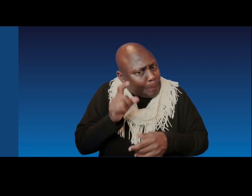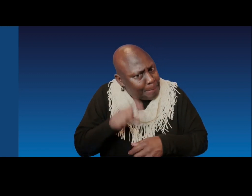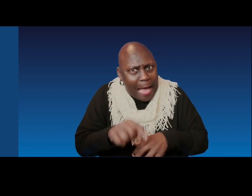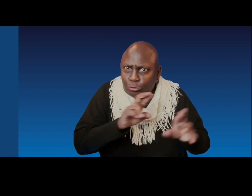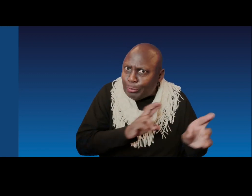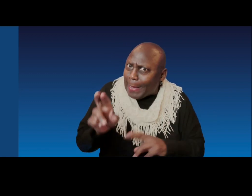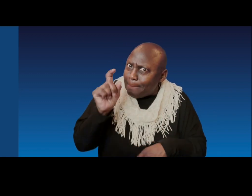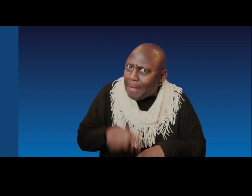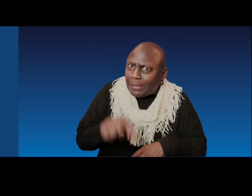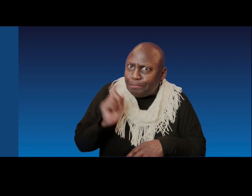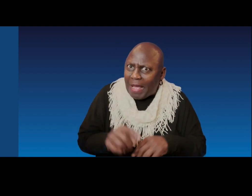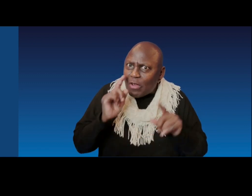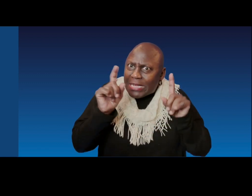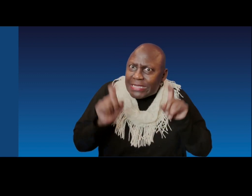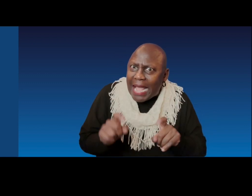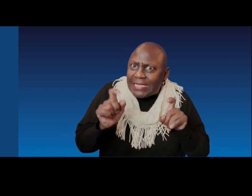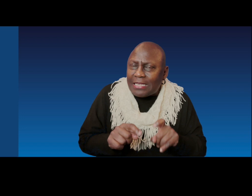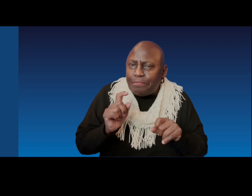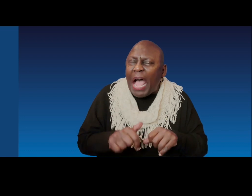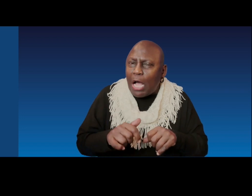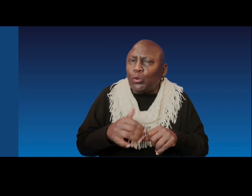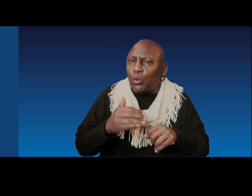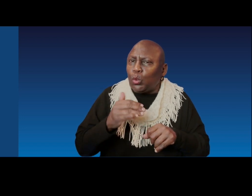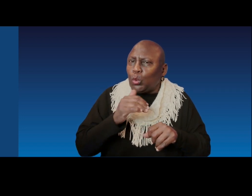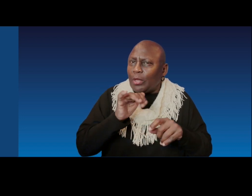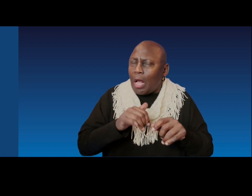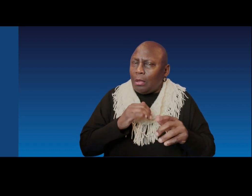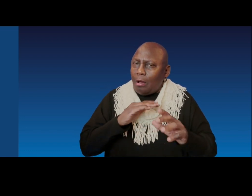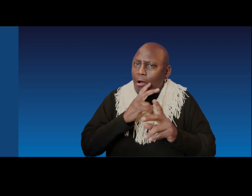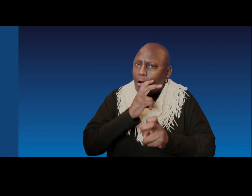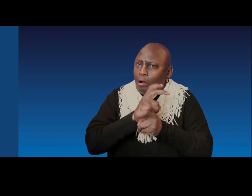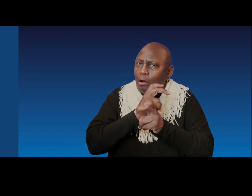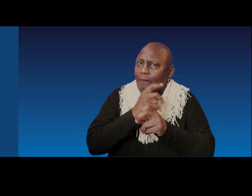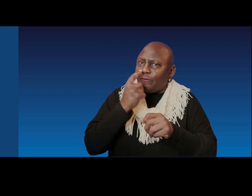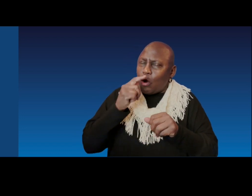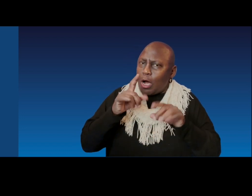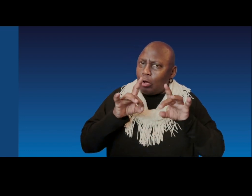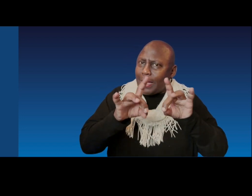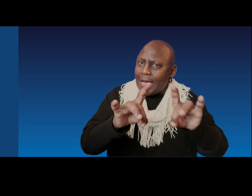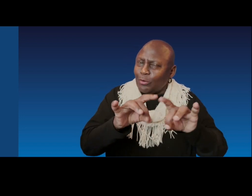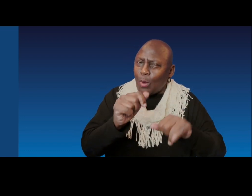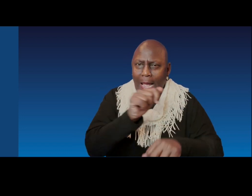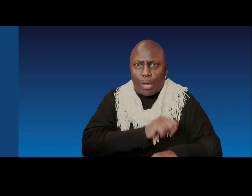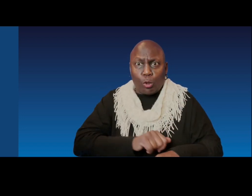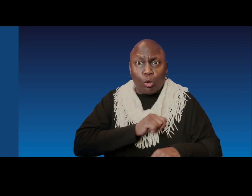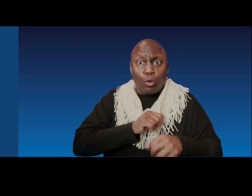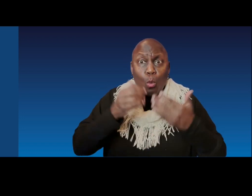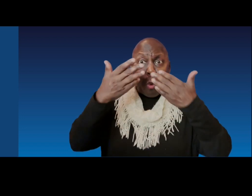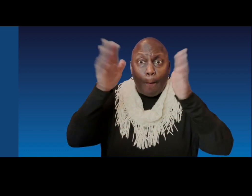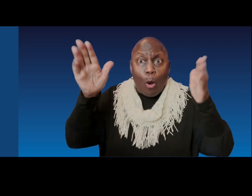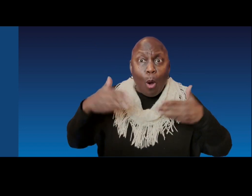Or are they paralyzed and afraid that they cannot stray from the rules? They are told they have to